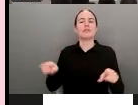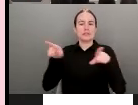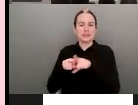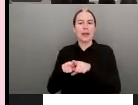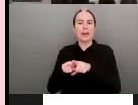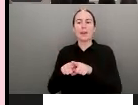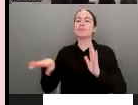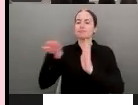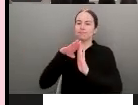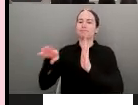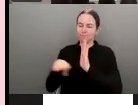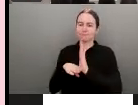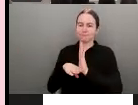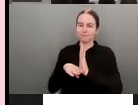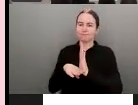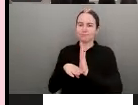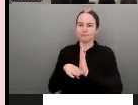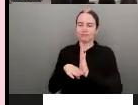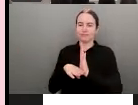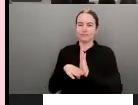and the engine that is used